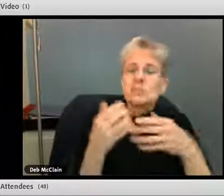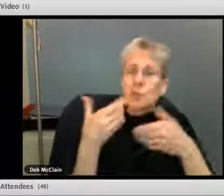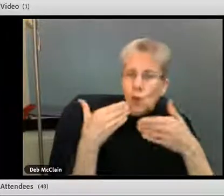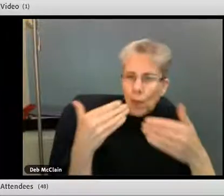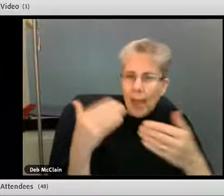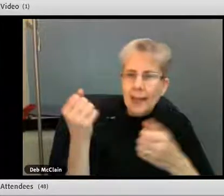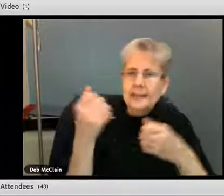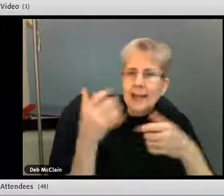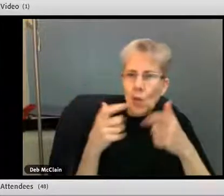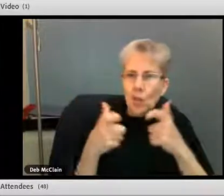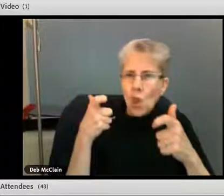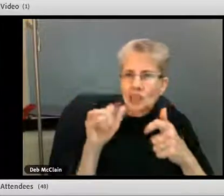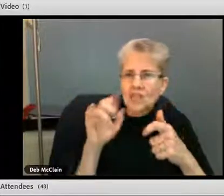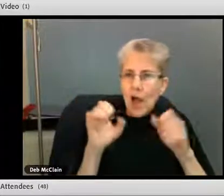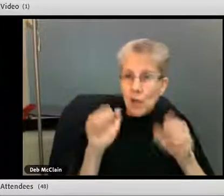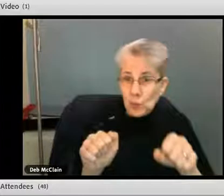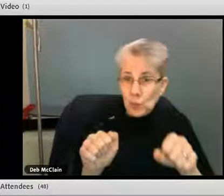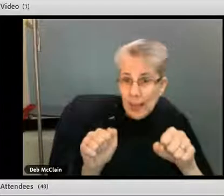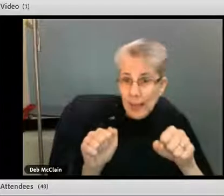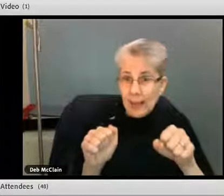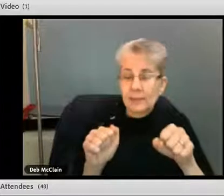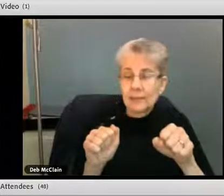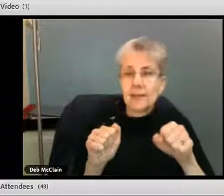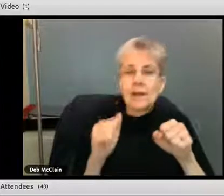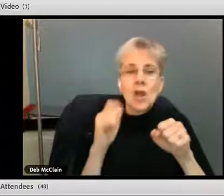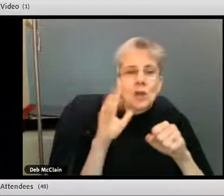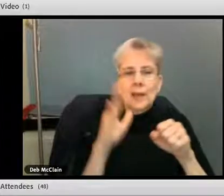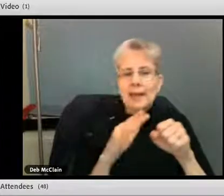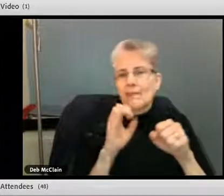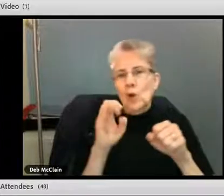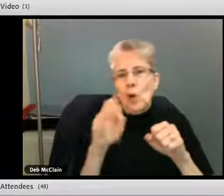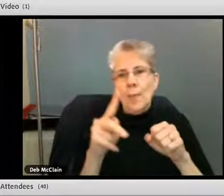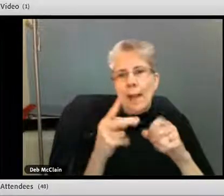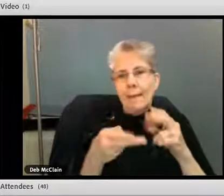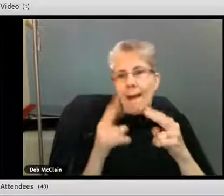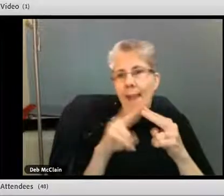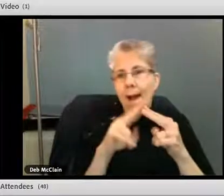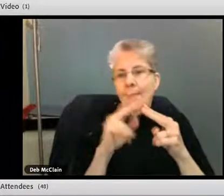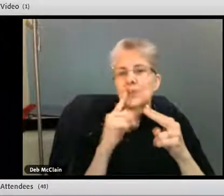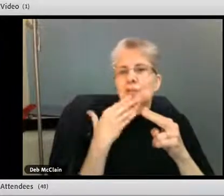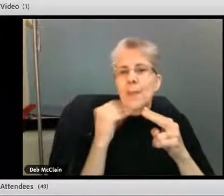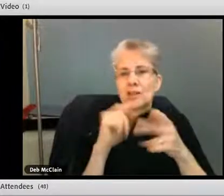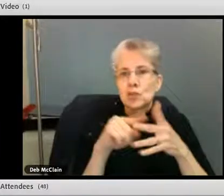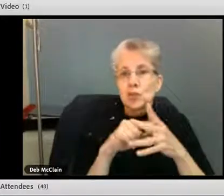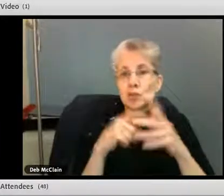You can never go back up, so it's best to start at the highest and then work down.